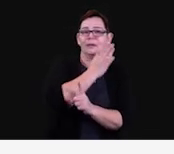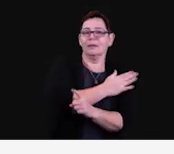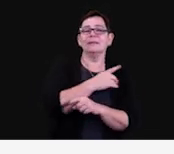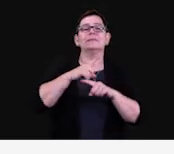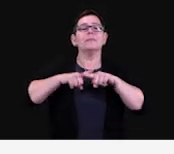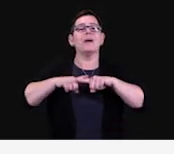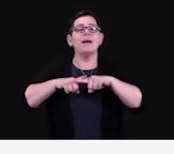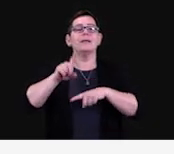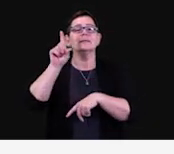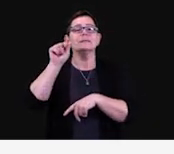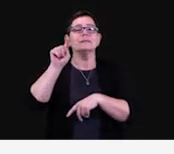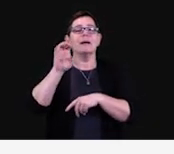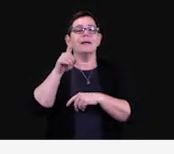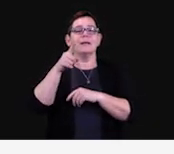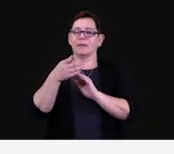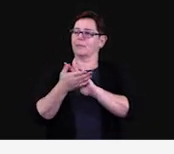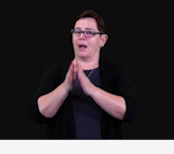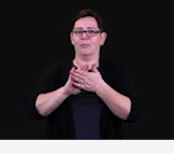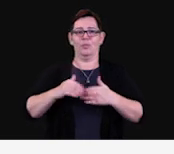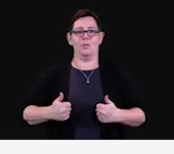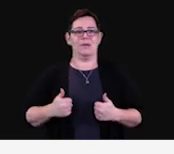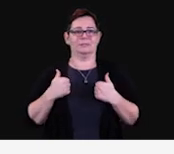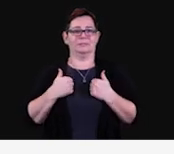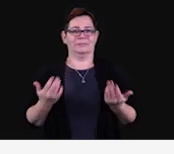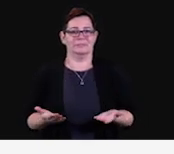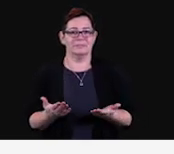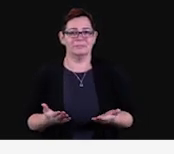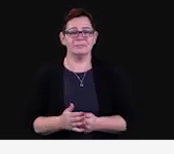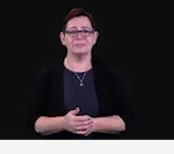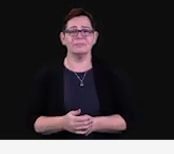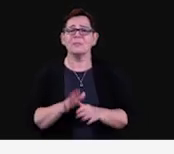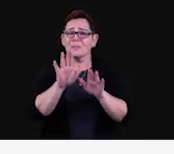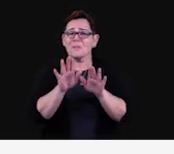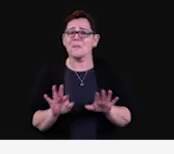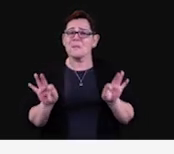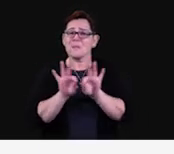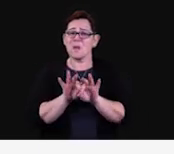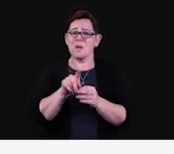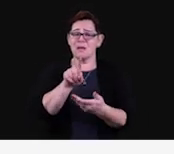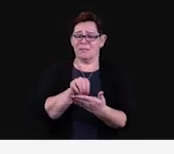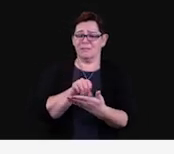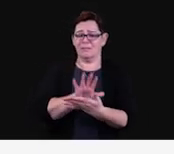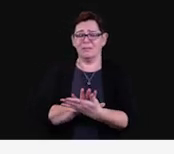It’s important to report your income, even if it was zero, because the CRA needs this